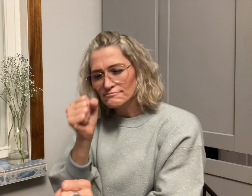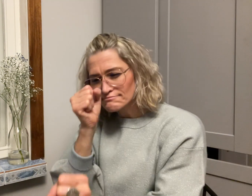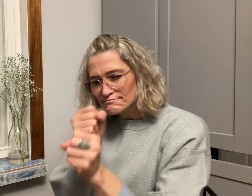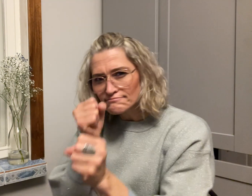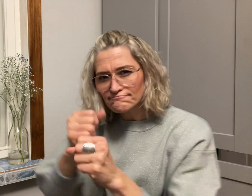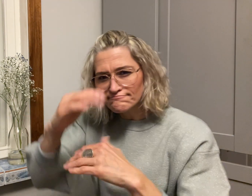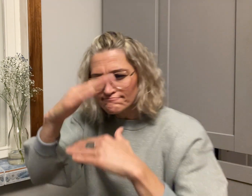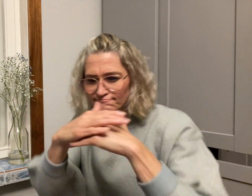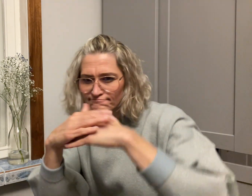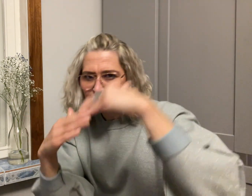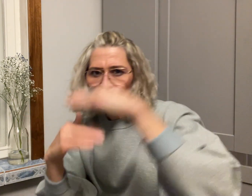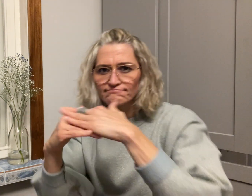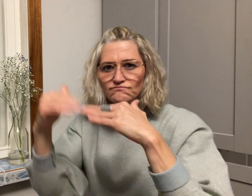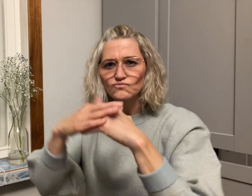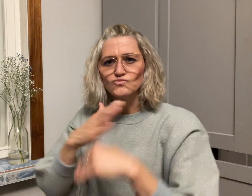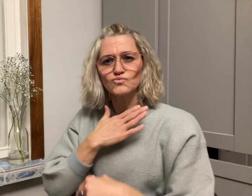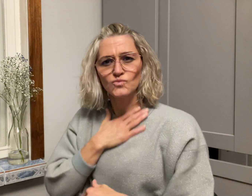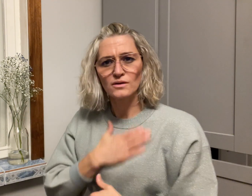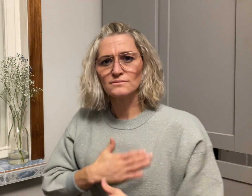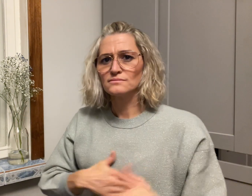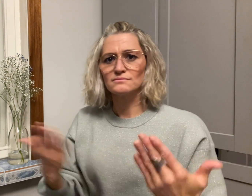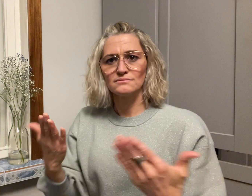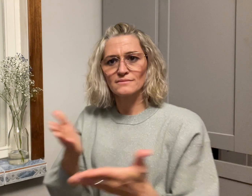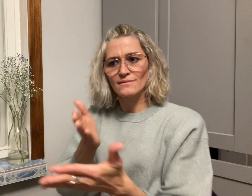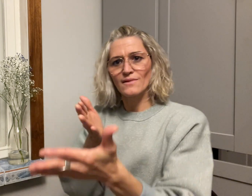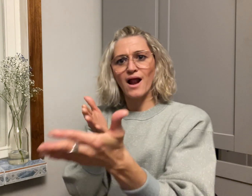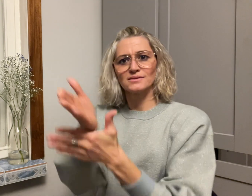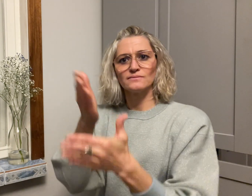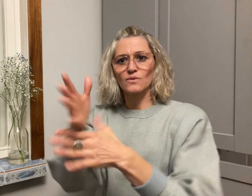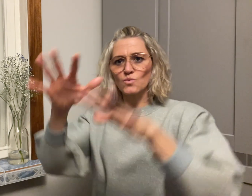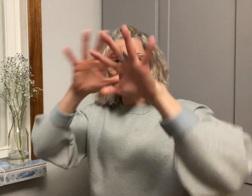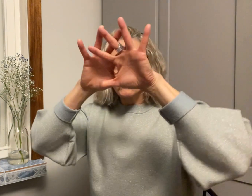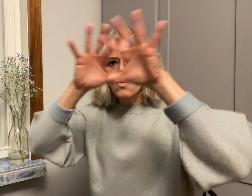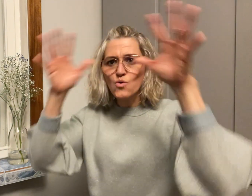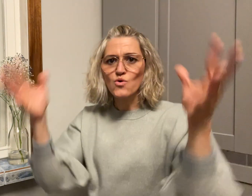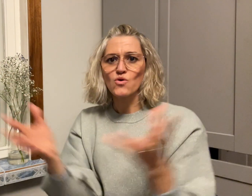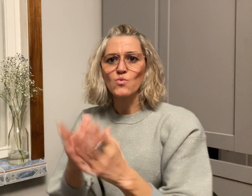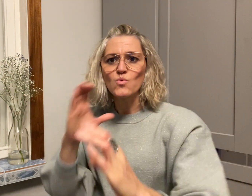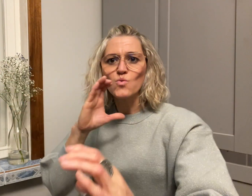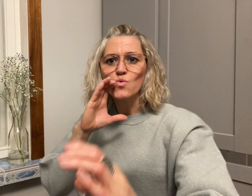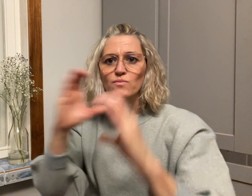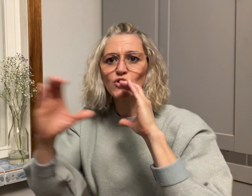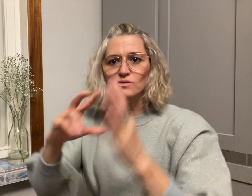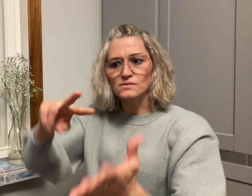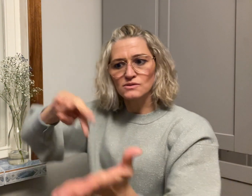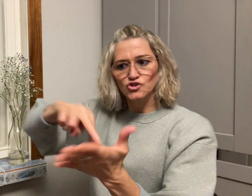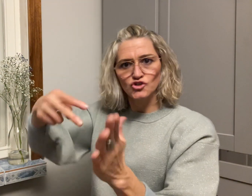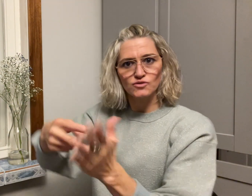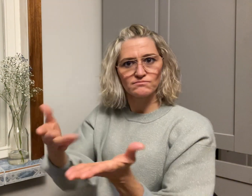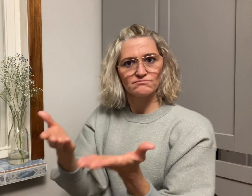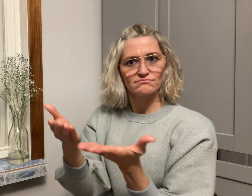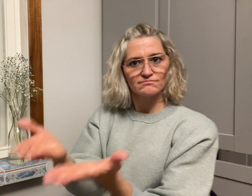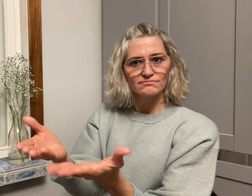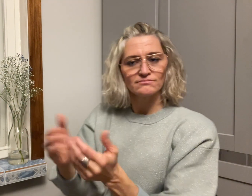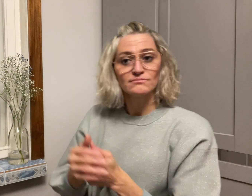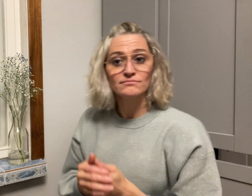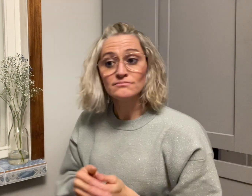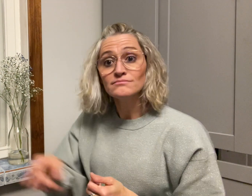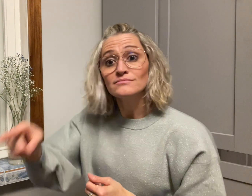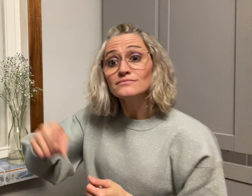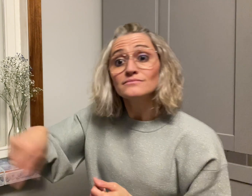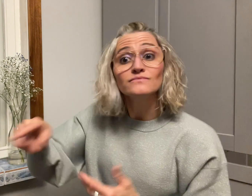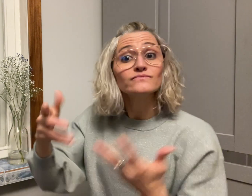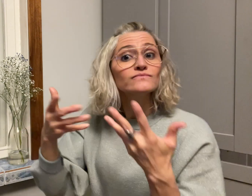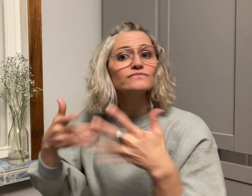is building an accessible global communications system.